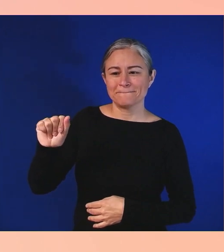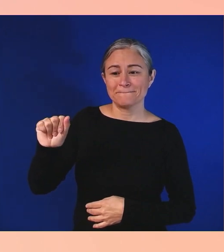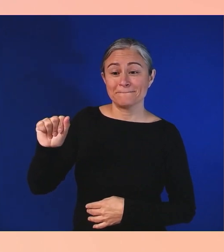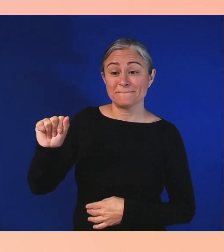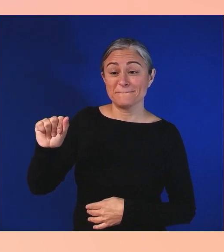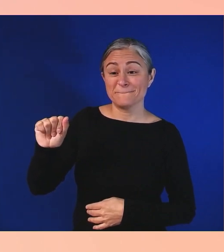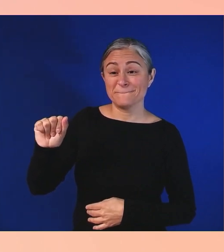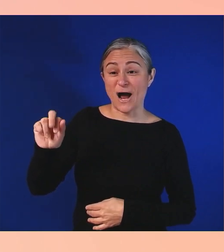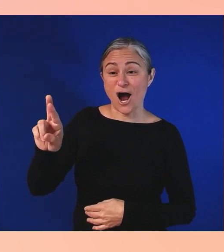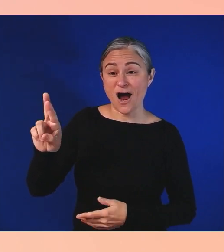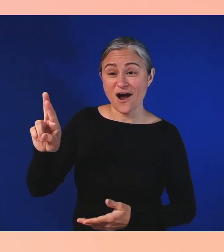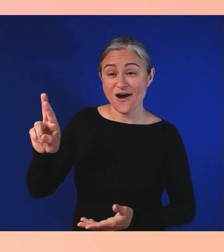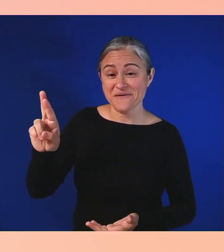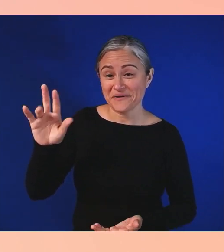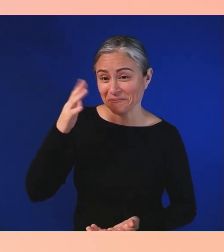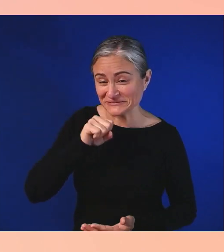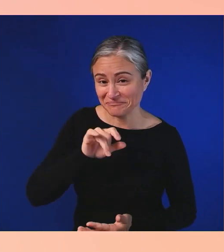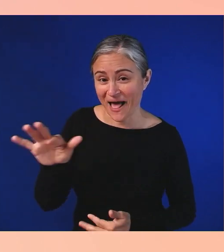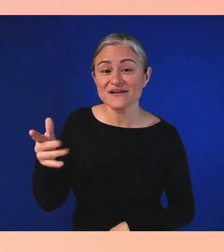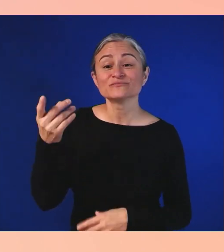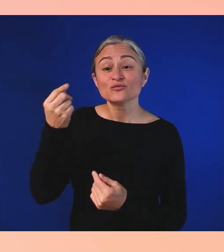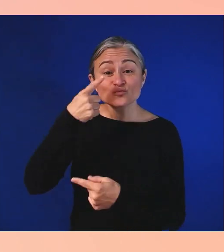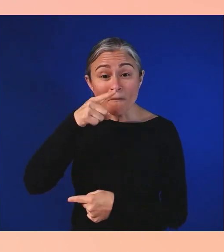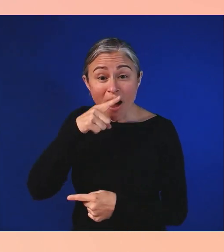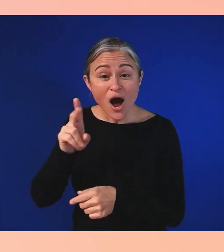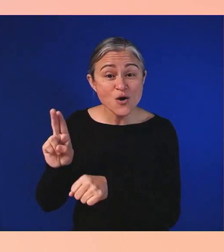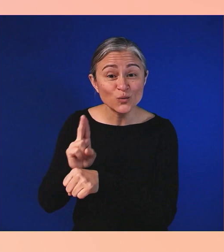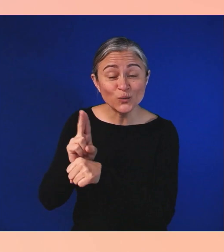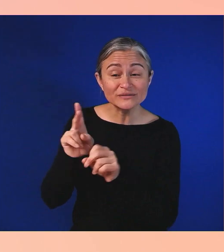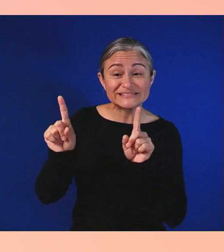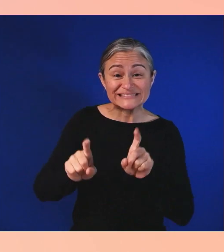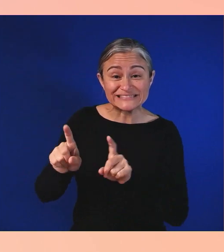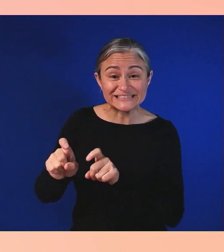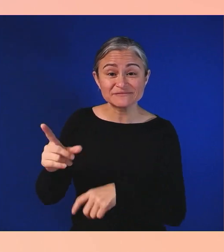joined together as a team and started our journey into the world of Power Apps.